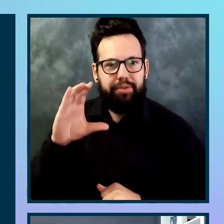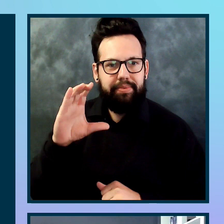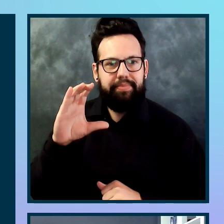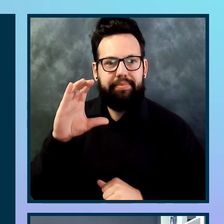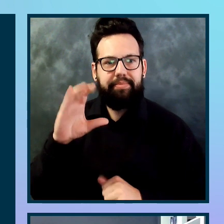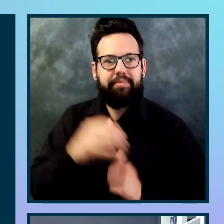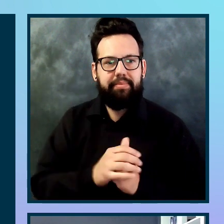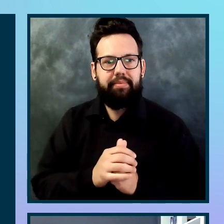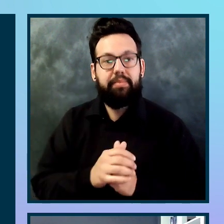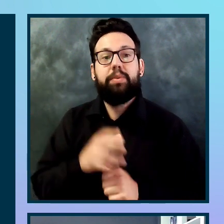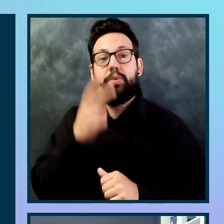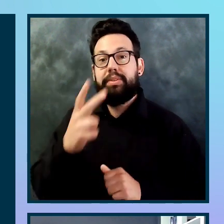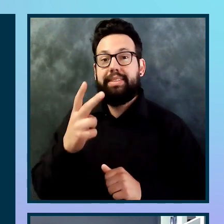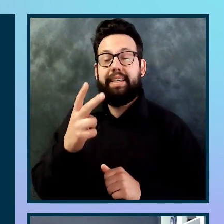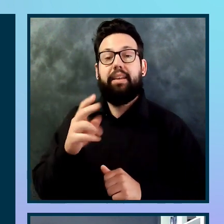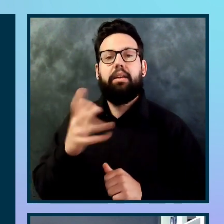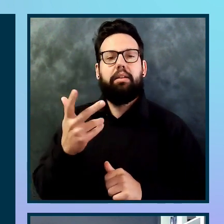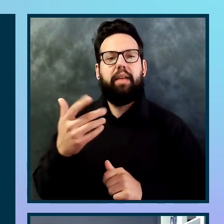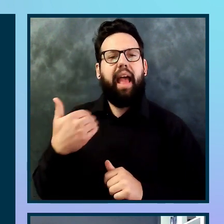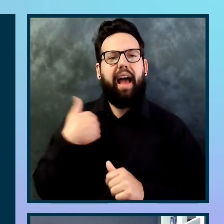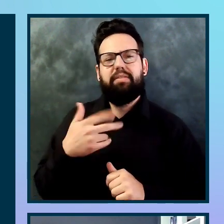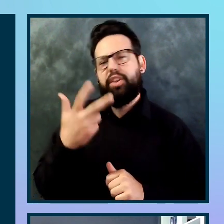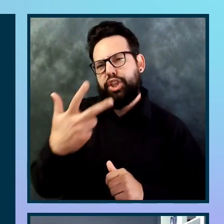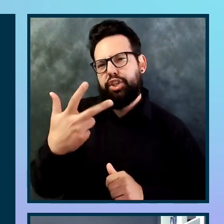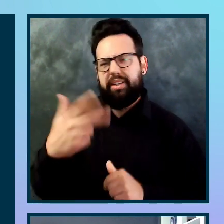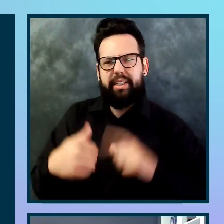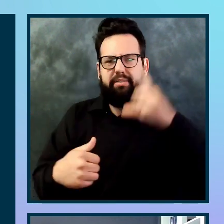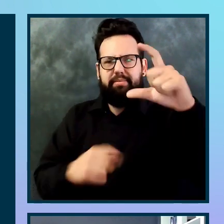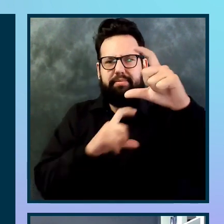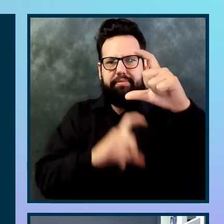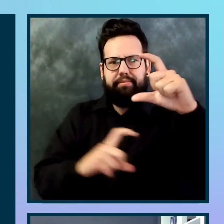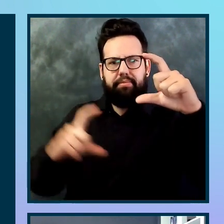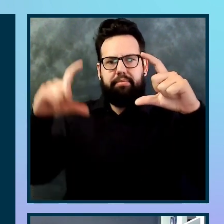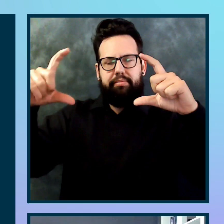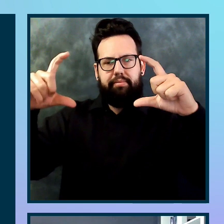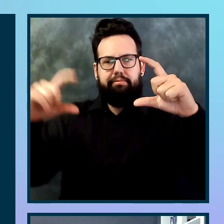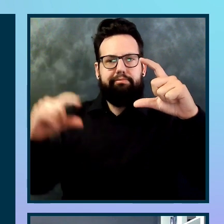we have a list of the top results, which could be categories. So shorts, men shorts, women shorts,